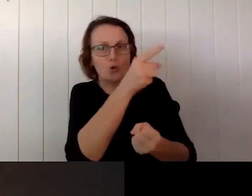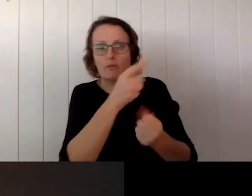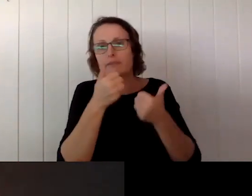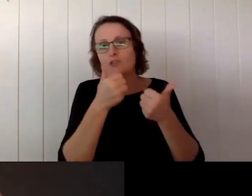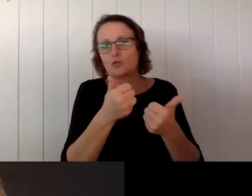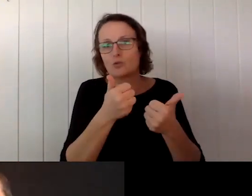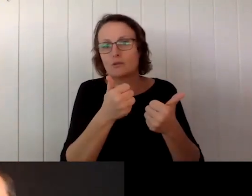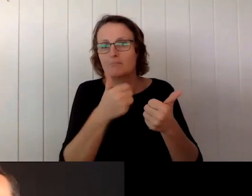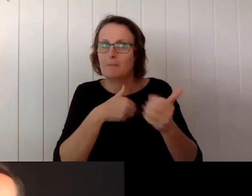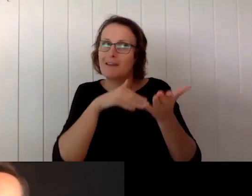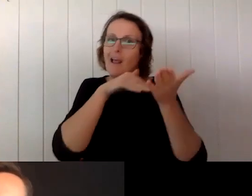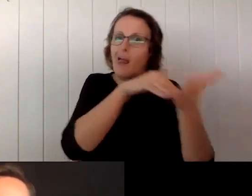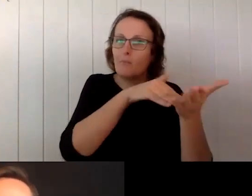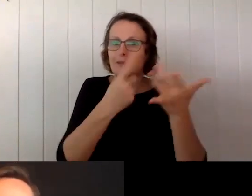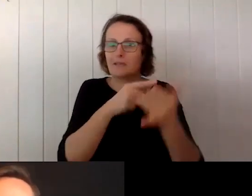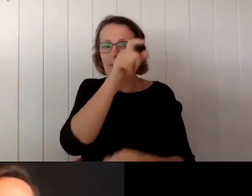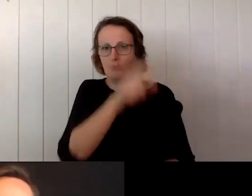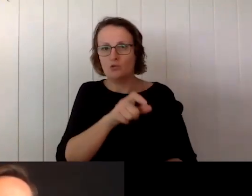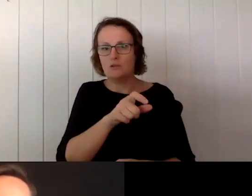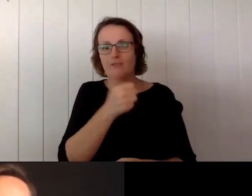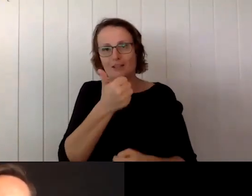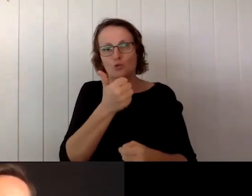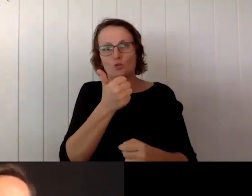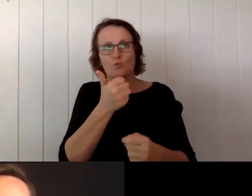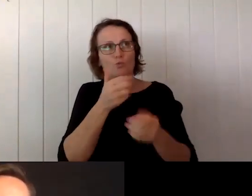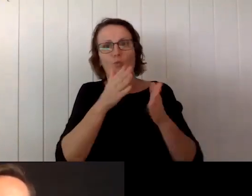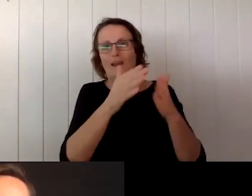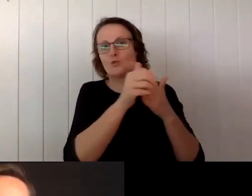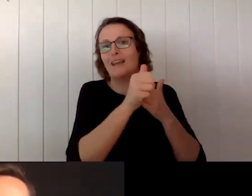mentality can be a really good way to lead upwards. And then,